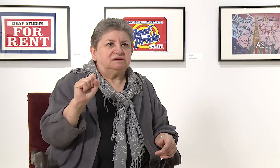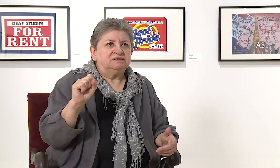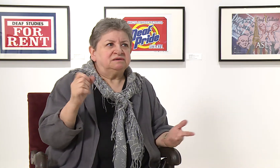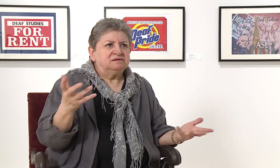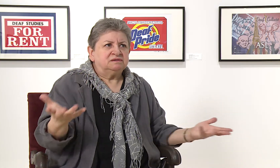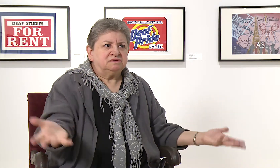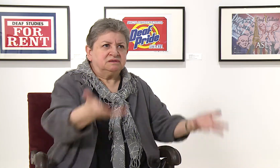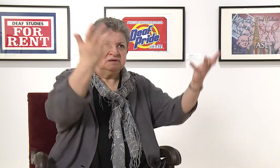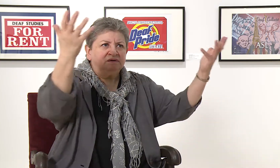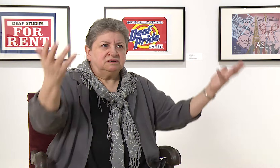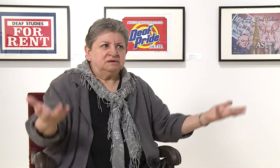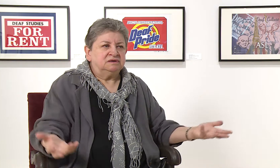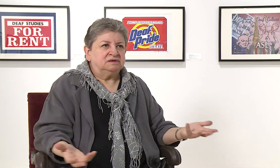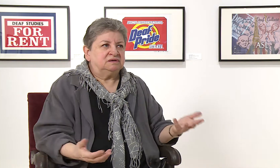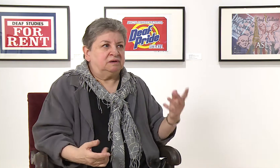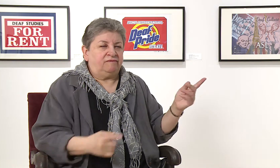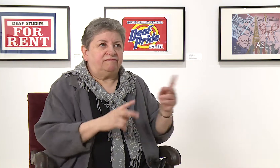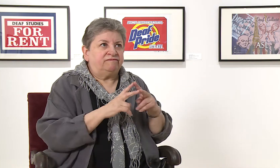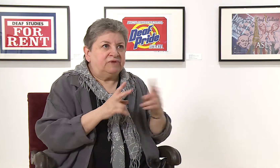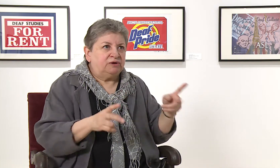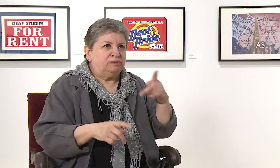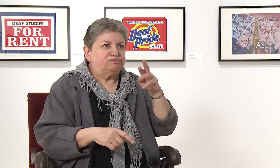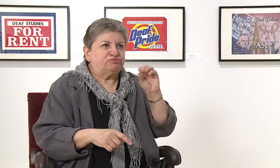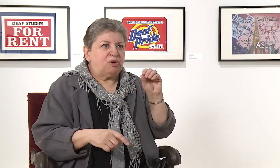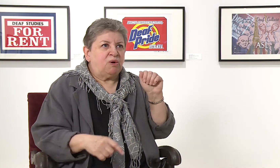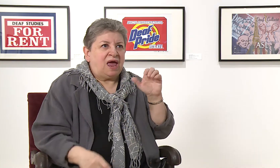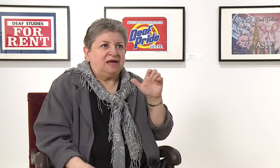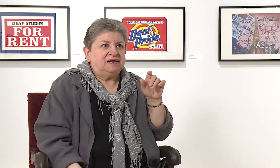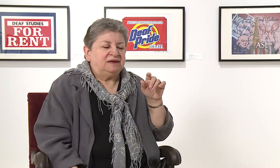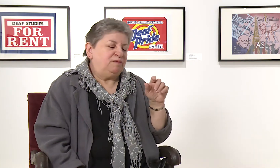One way to do that would be to have a Deaf docent.